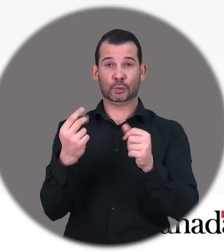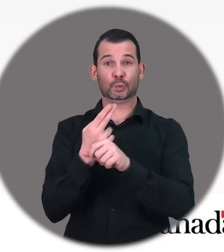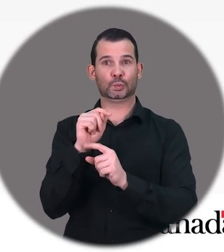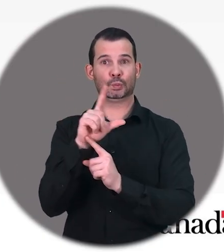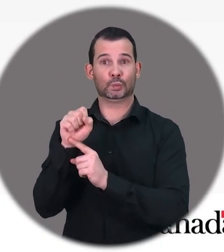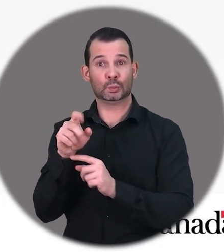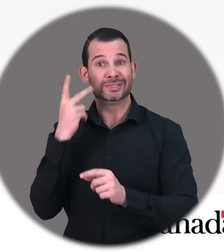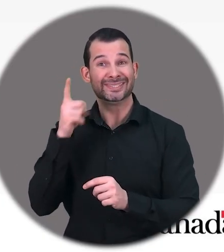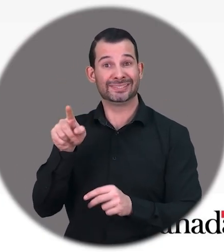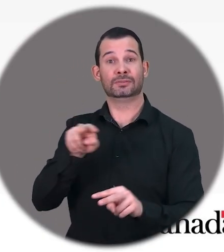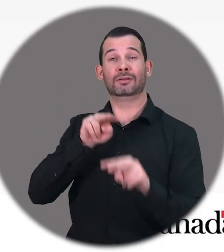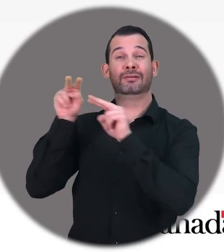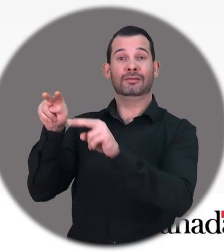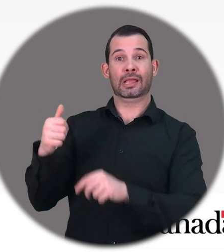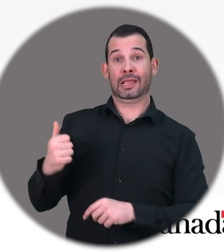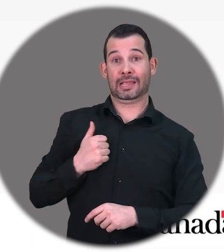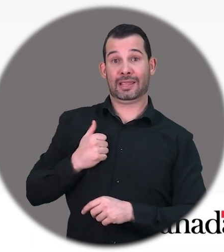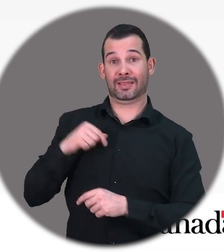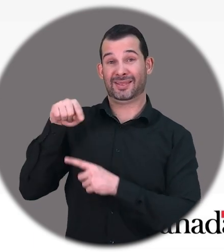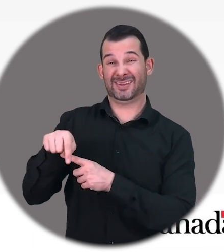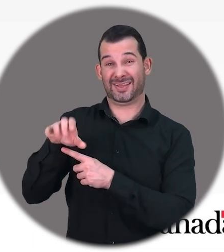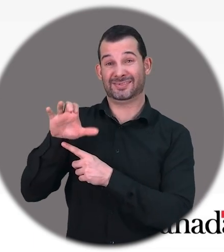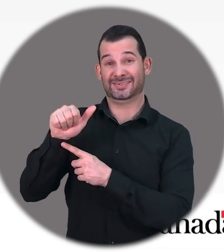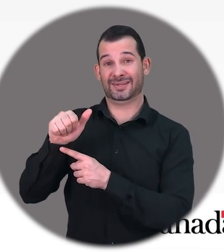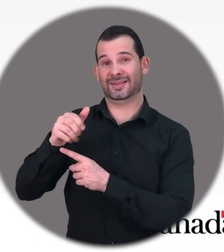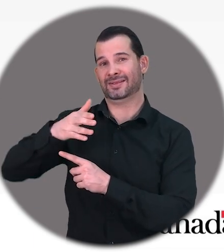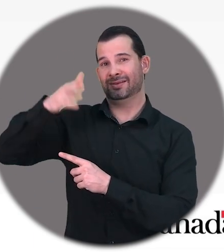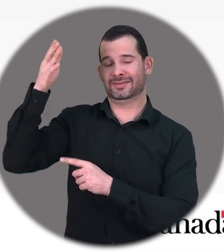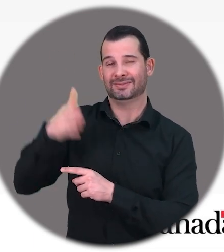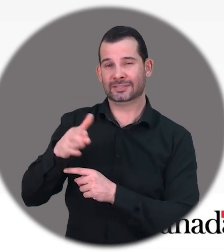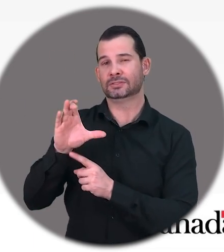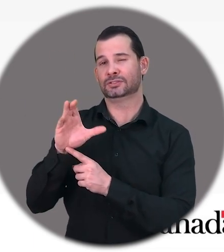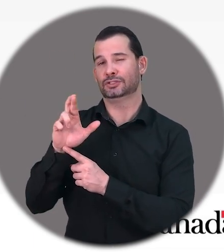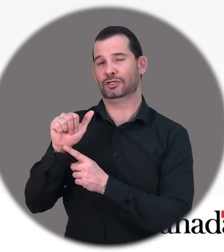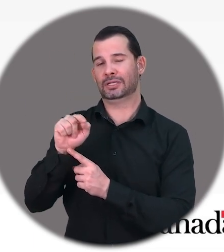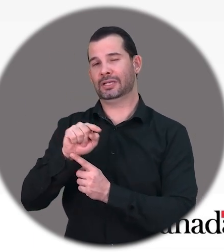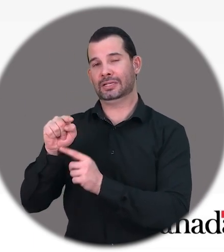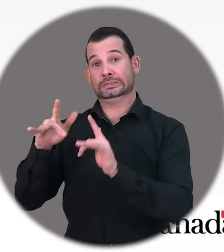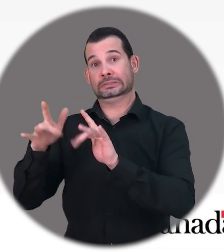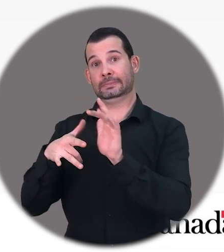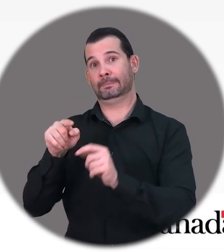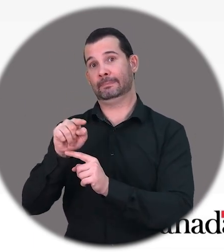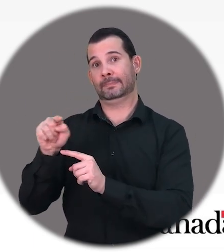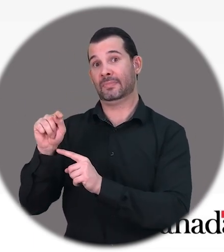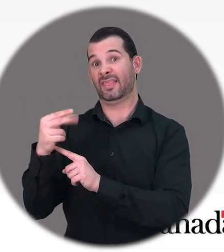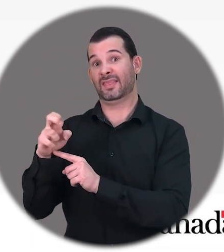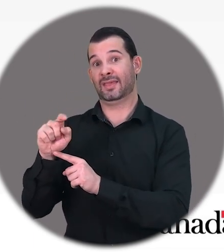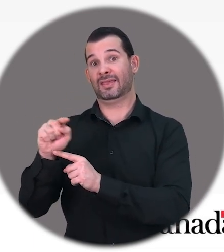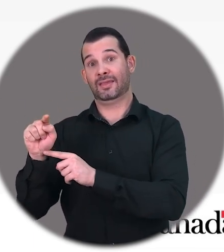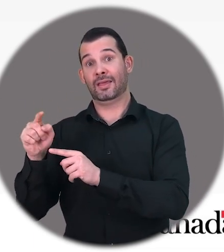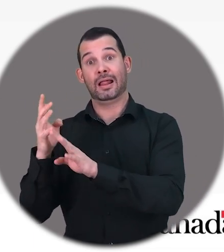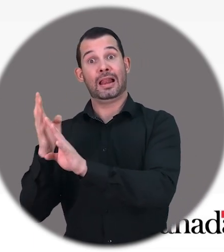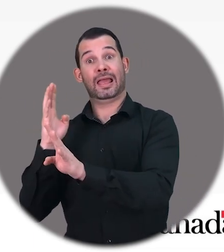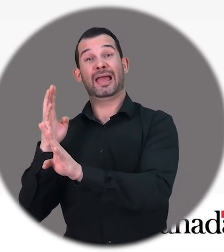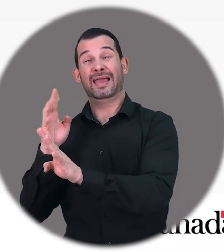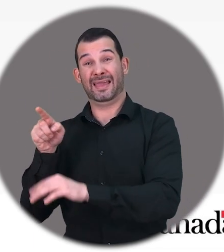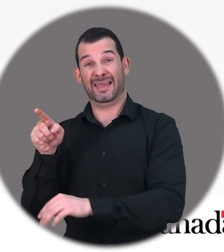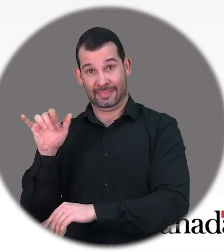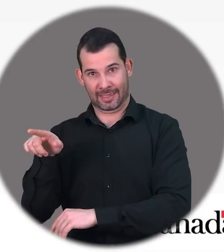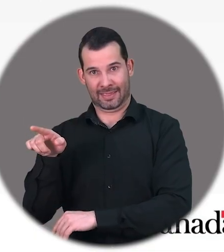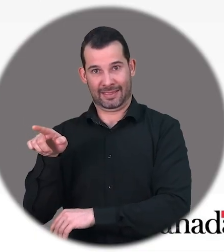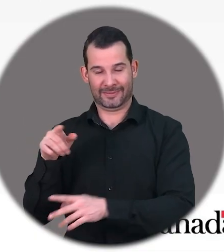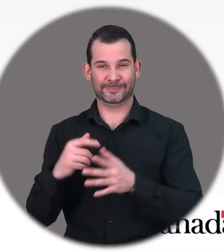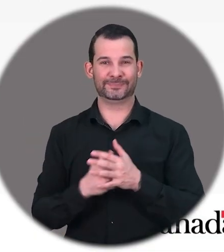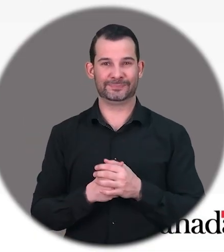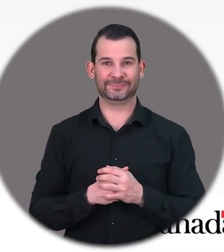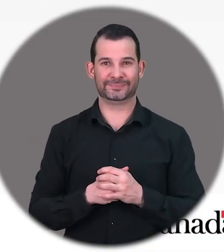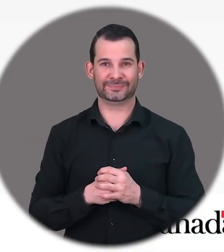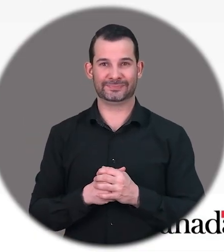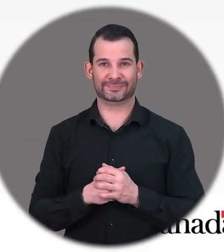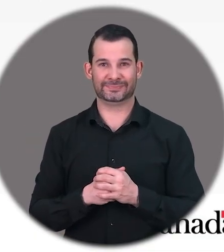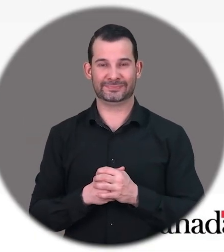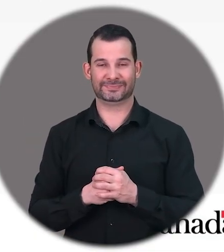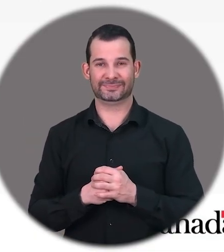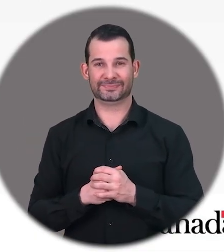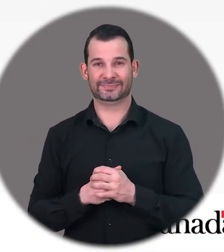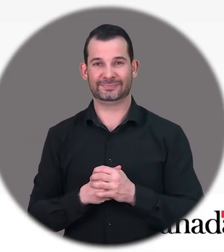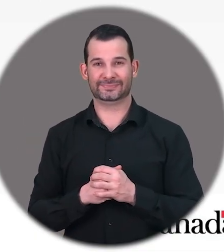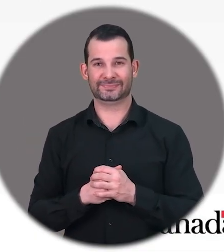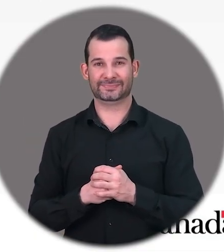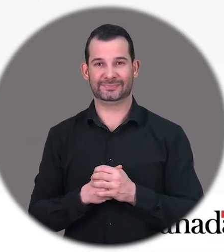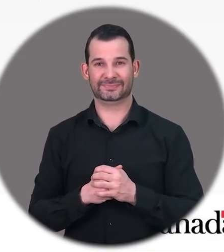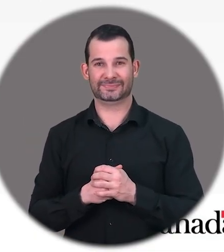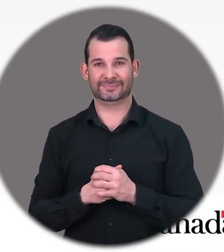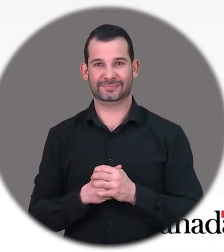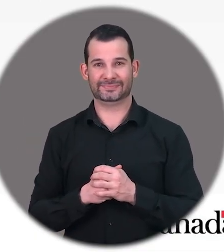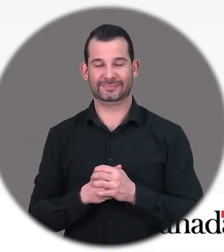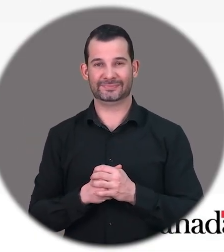by using the tools found at canada.ca/cra-skip-the-line?